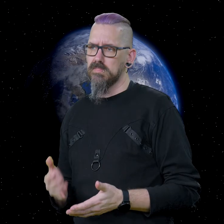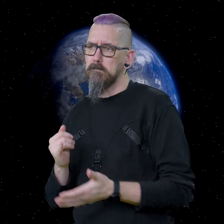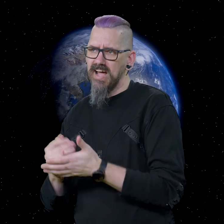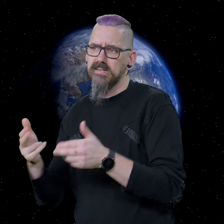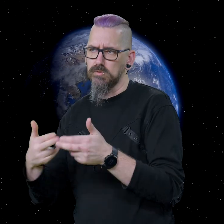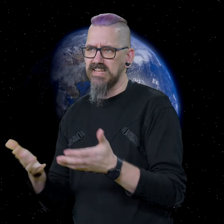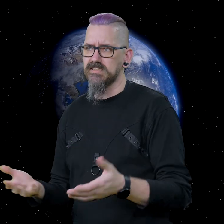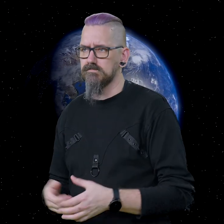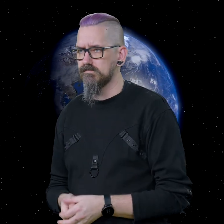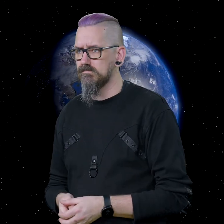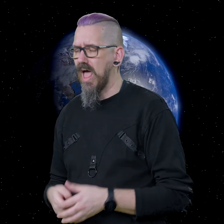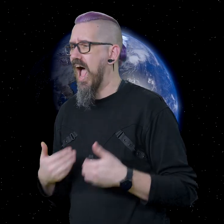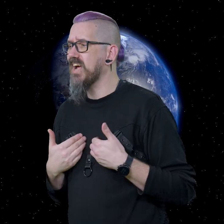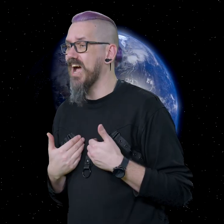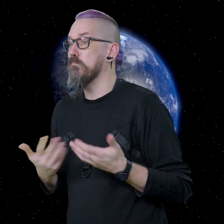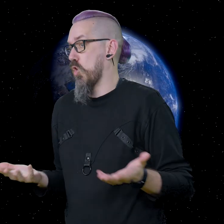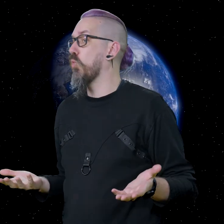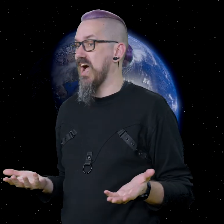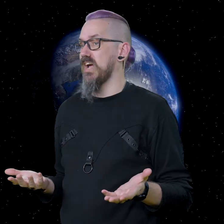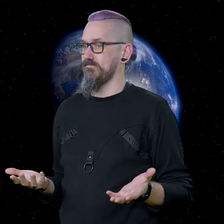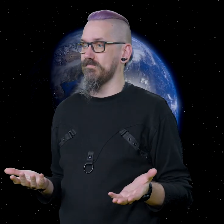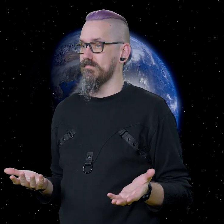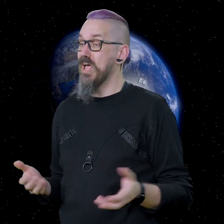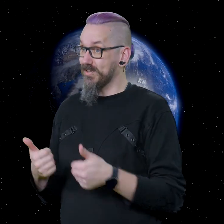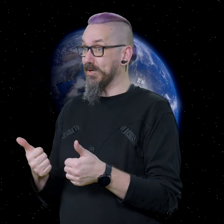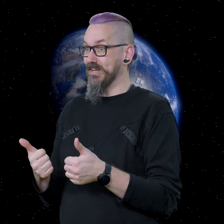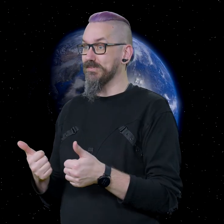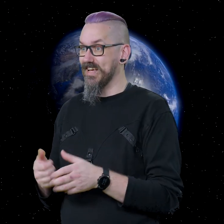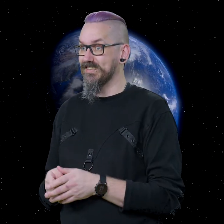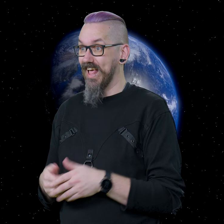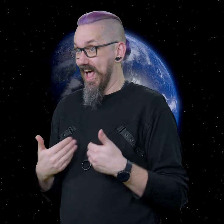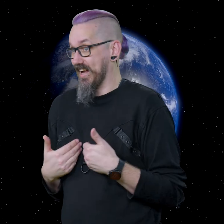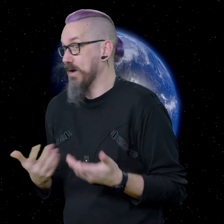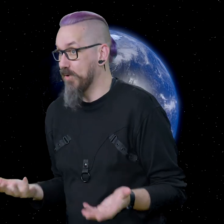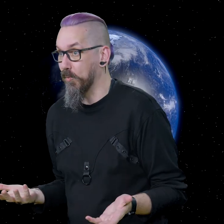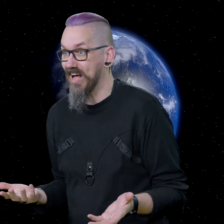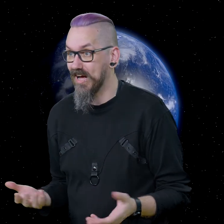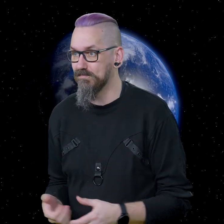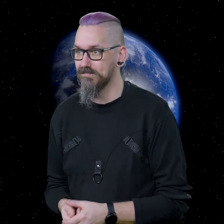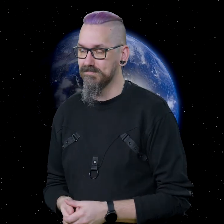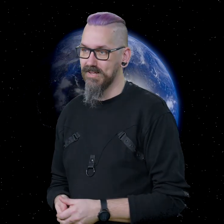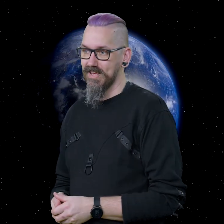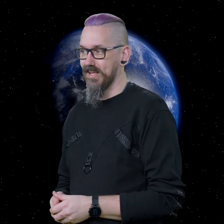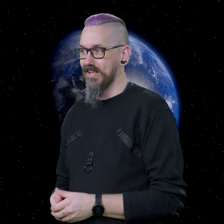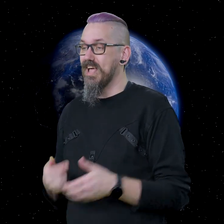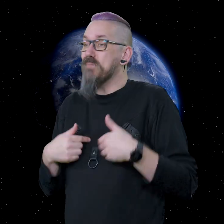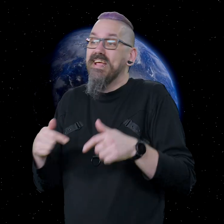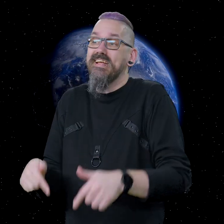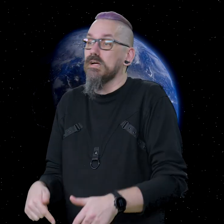The bad news is, I am who I am. The good news is, I am who I am. I am here,